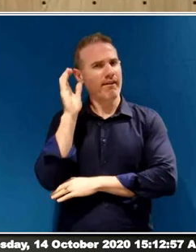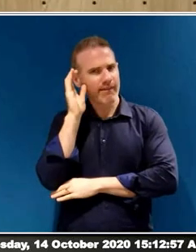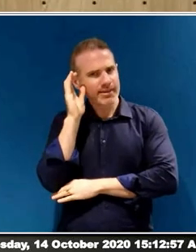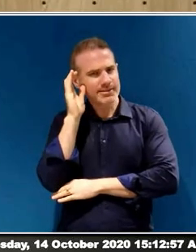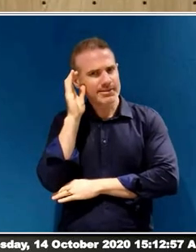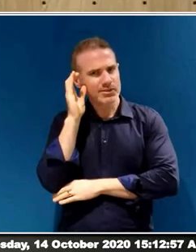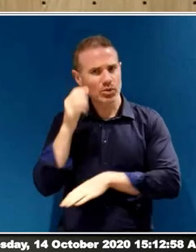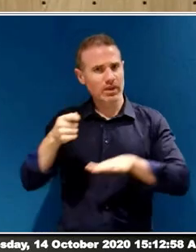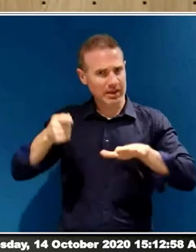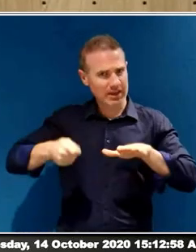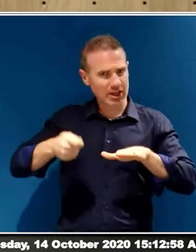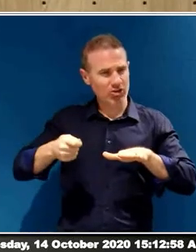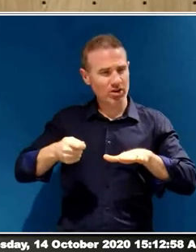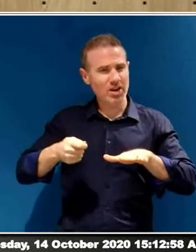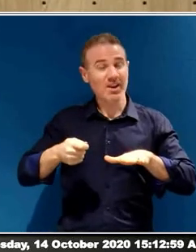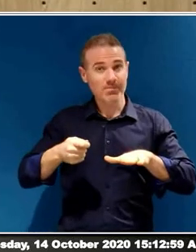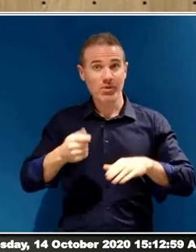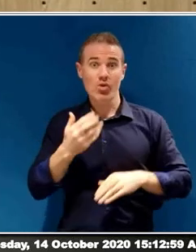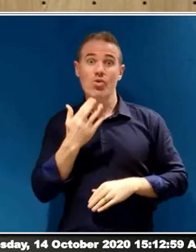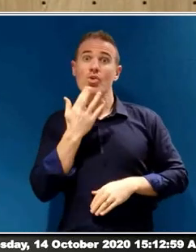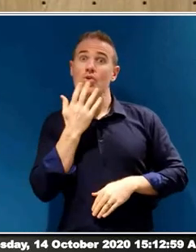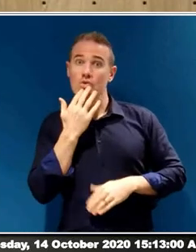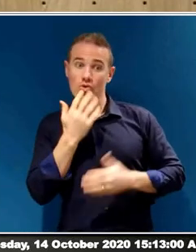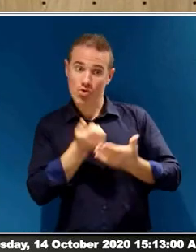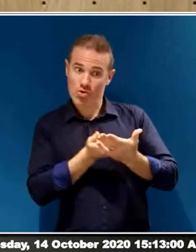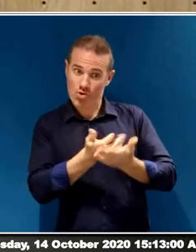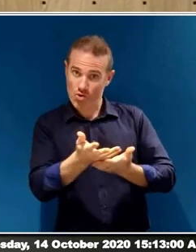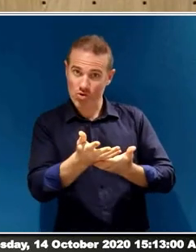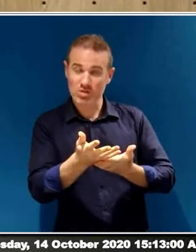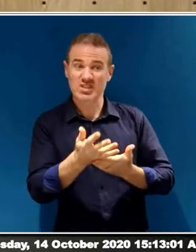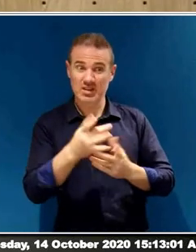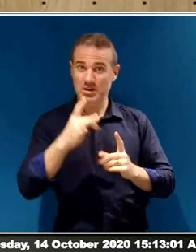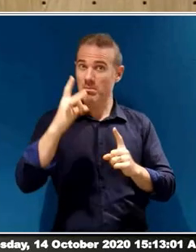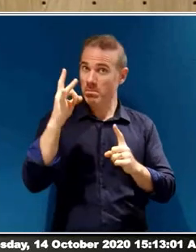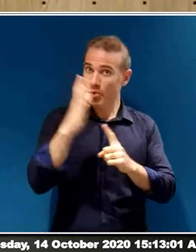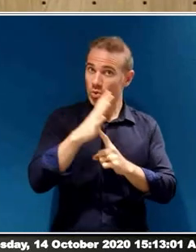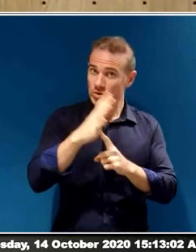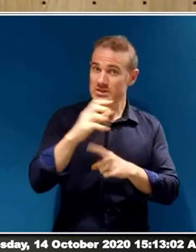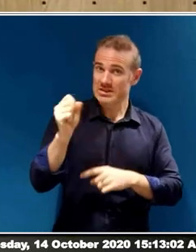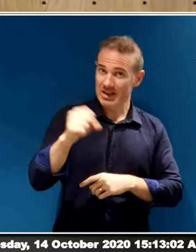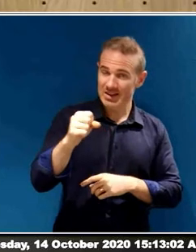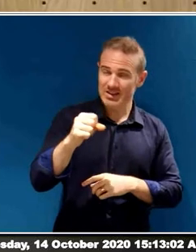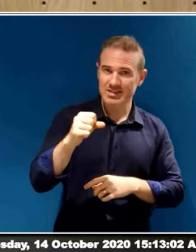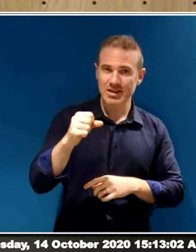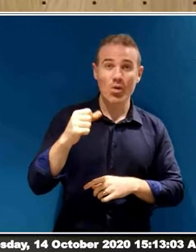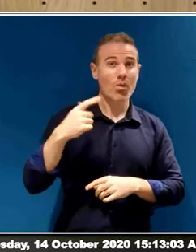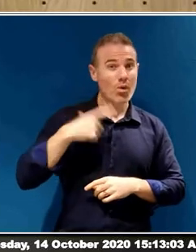part of the conversation when we realise that funding that might be received by